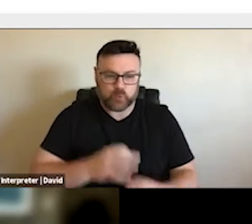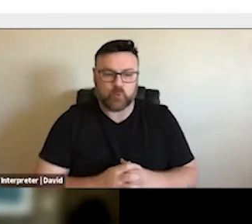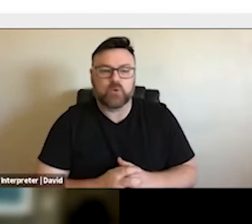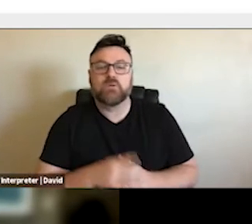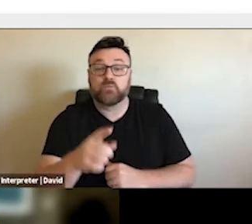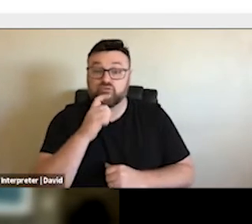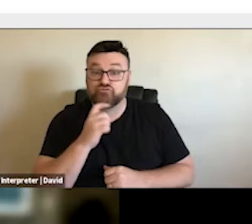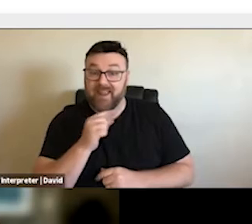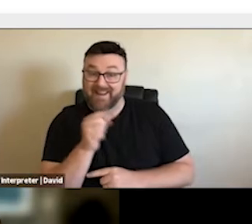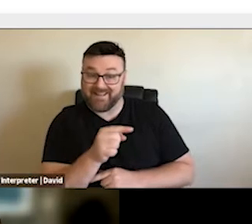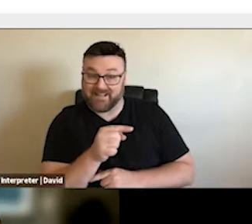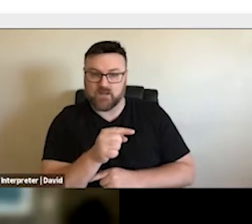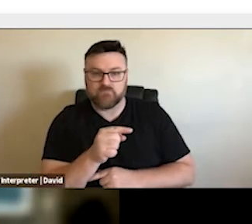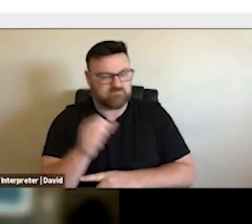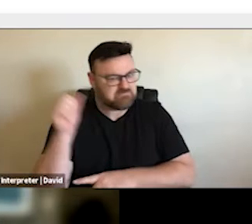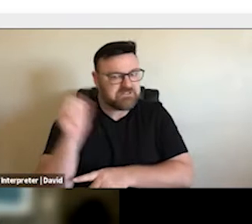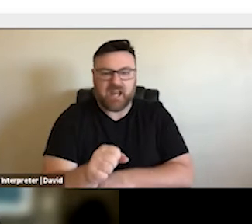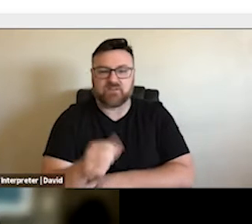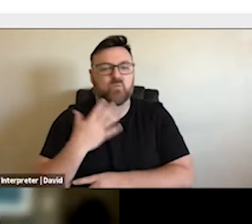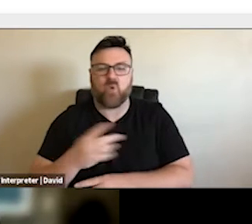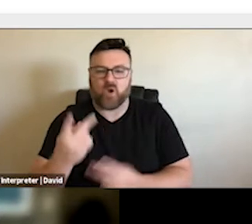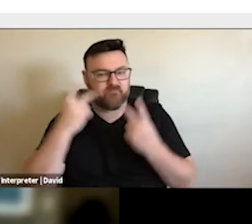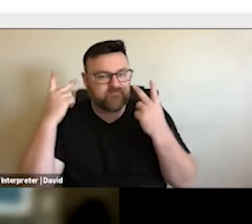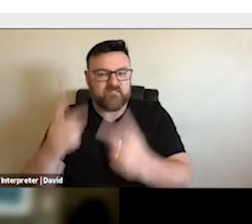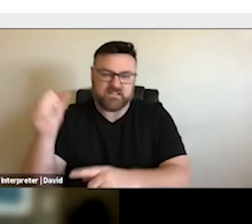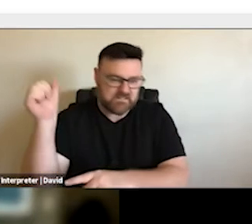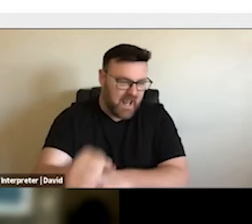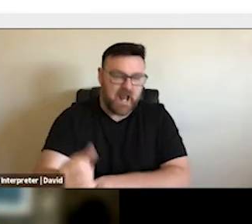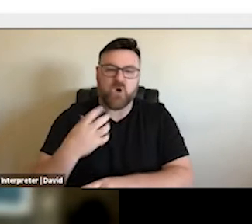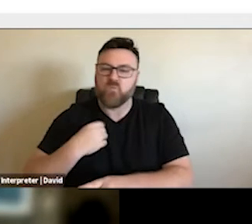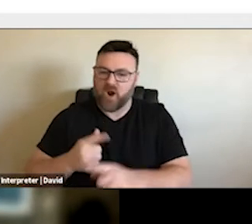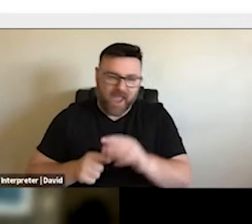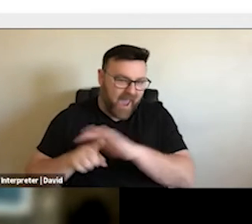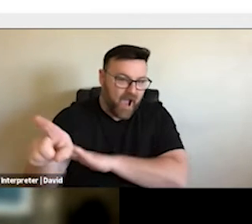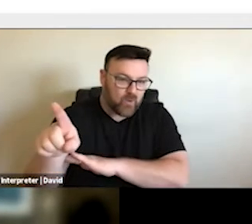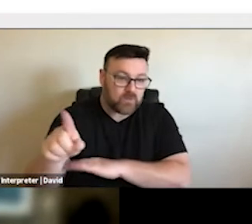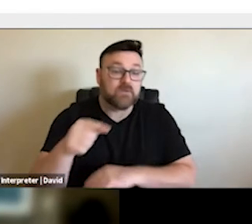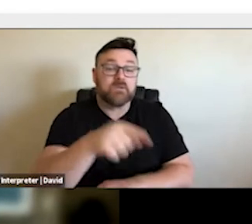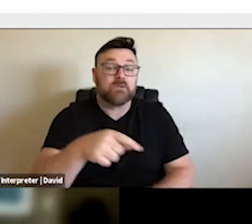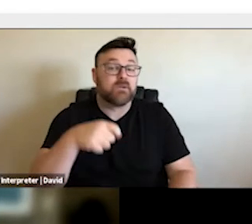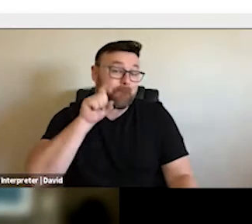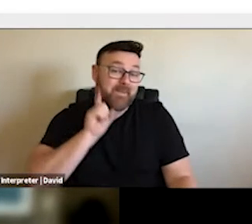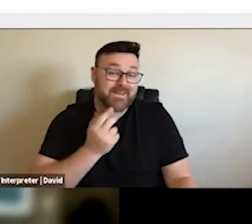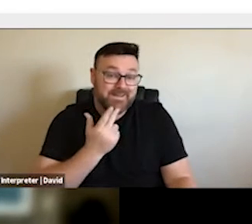who are ready to attend now wherever committed. Ready to go. In the pink without the proportion that are more risk adverse.